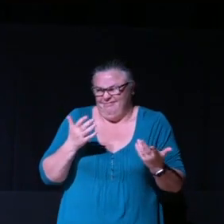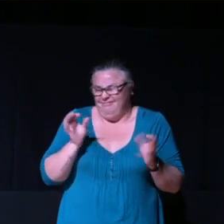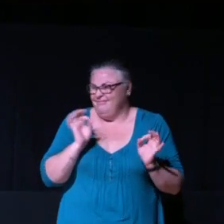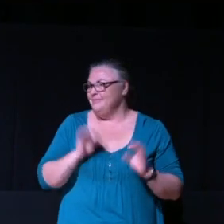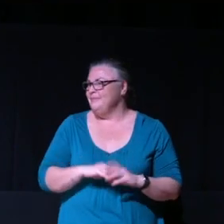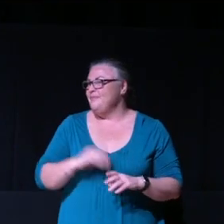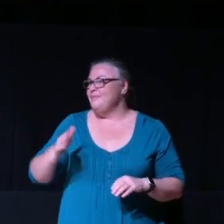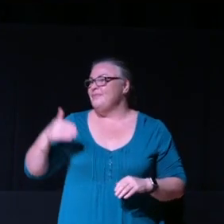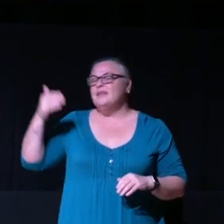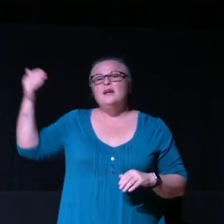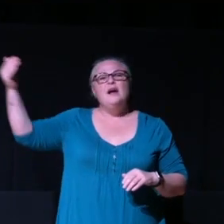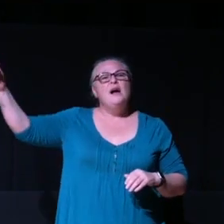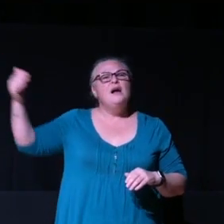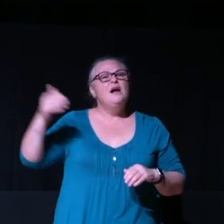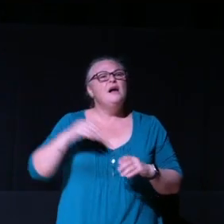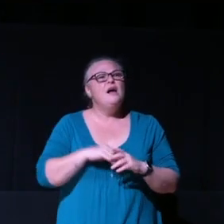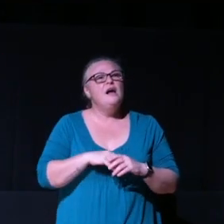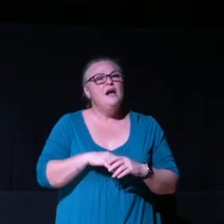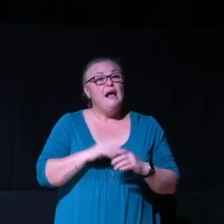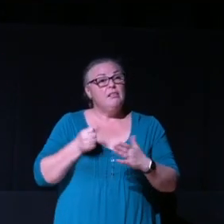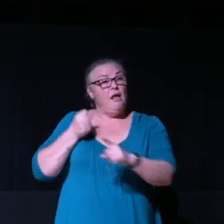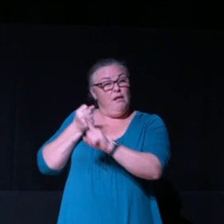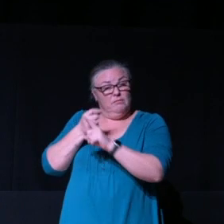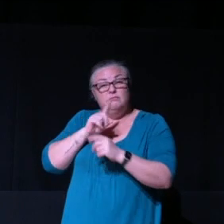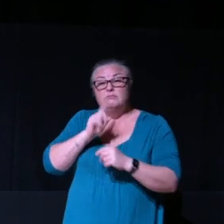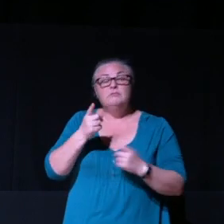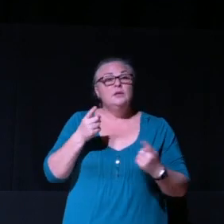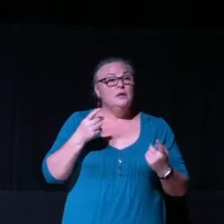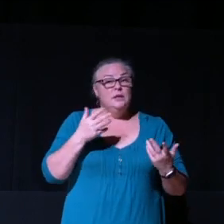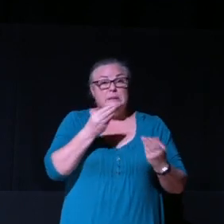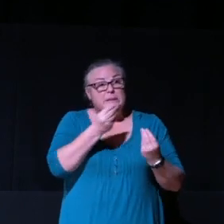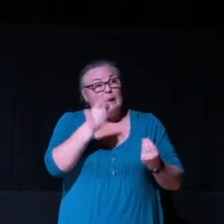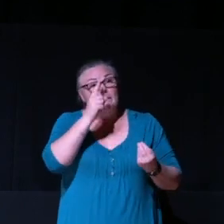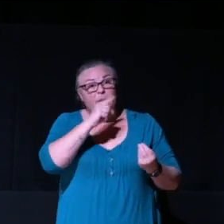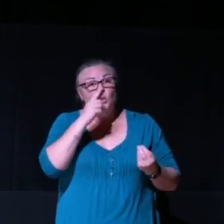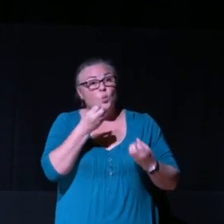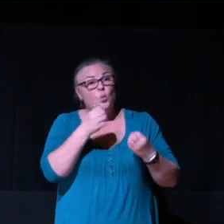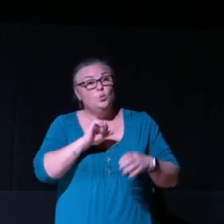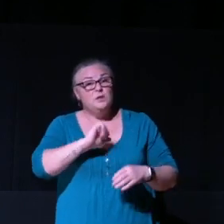translates to people losing their job though as a result of people calling them out online. I think that can be tricky